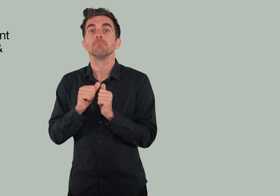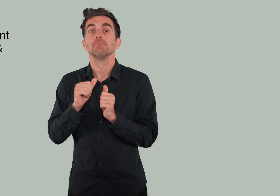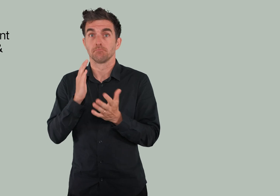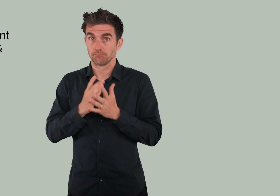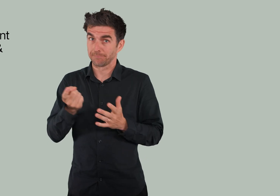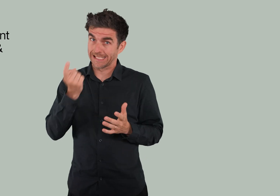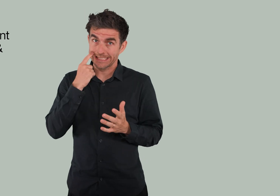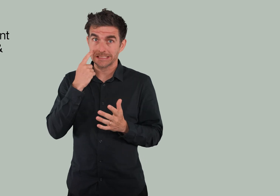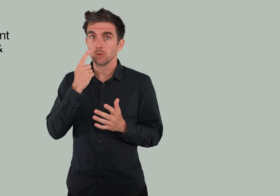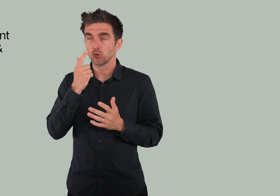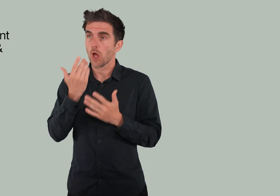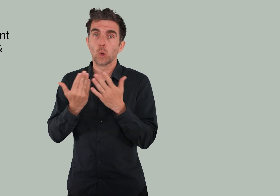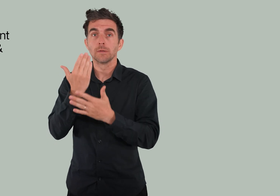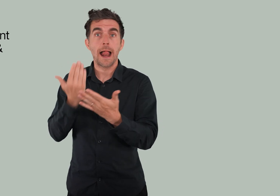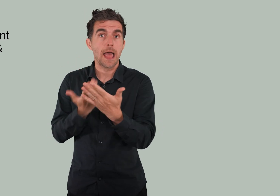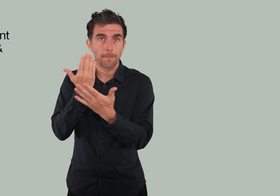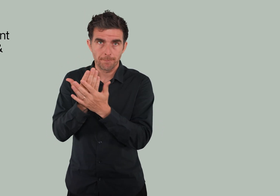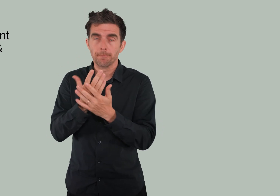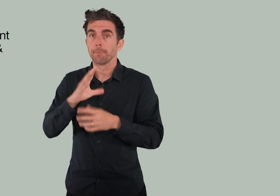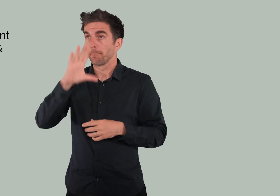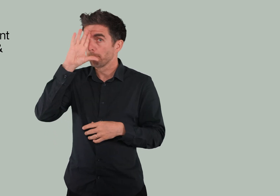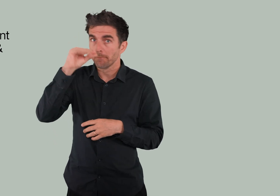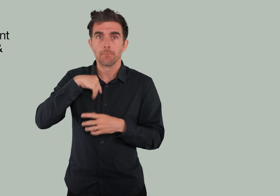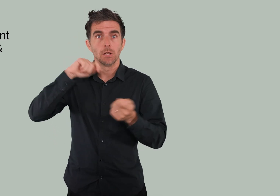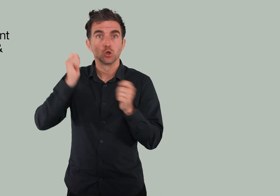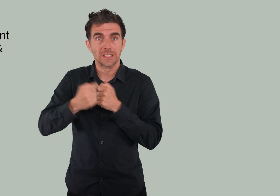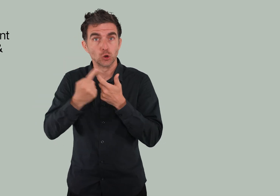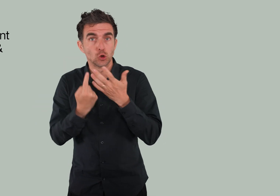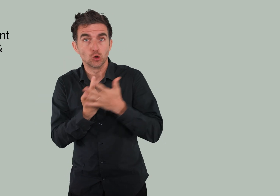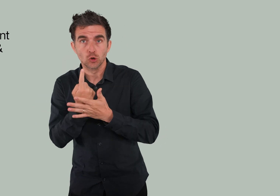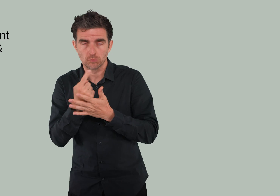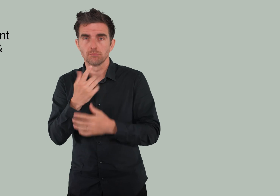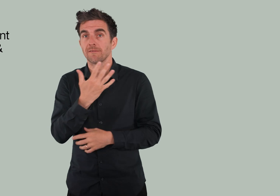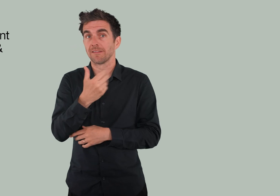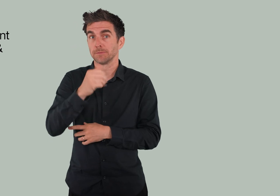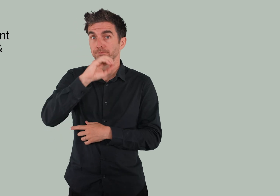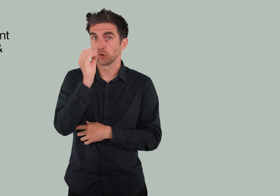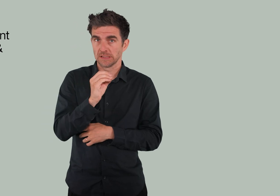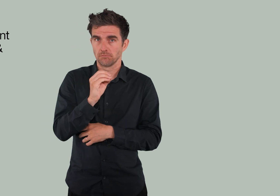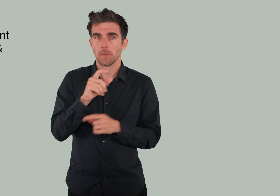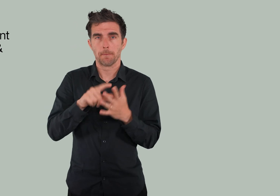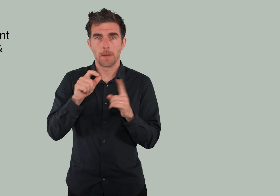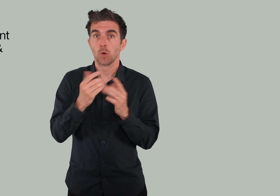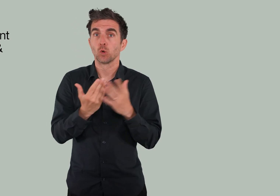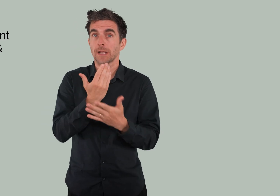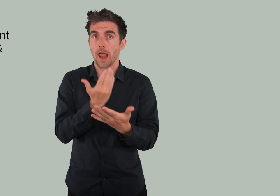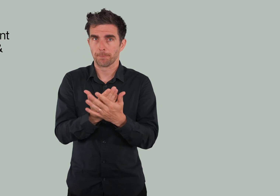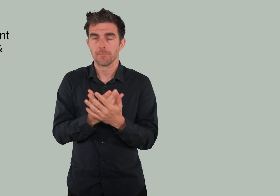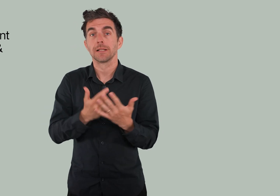they found it easy to make a new claim or report a change of circumstances (56 per cent for PIP new claimants